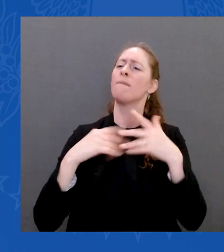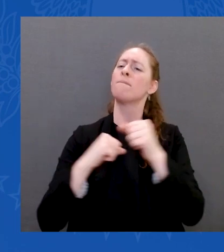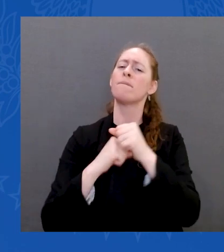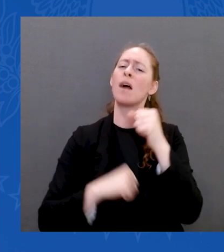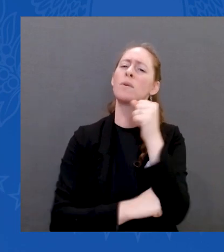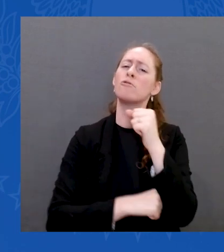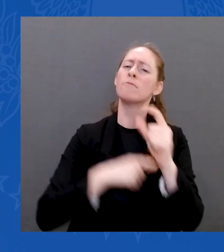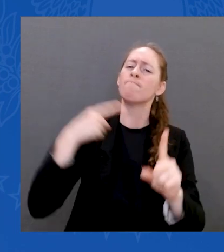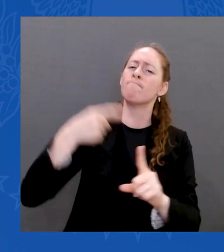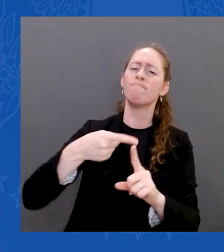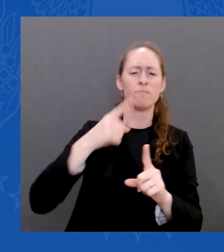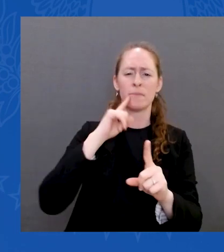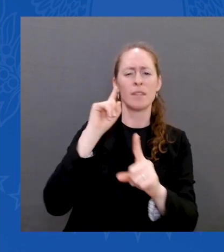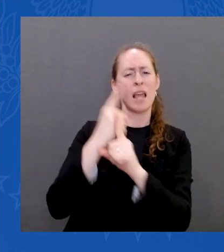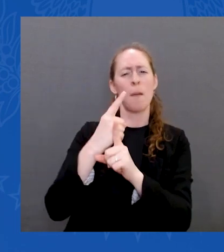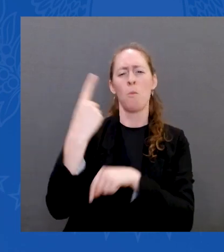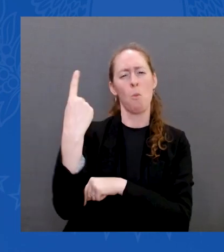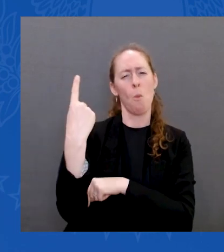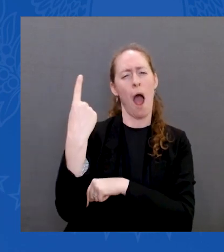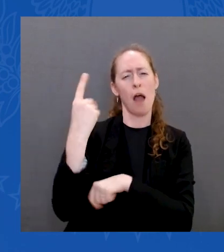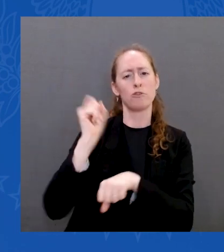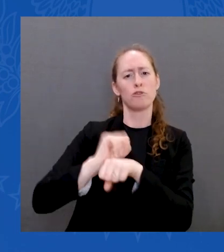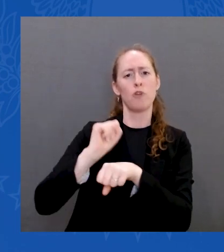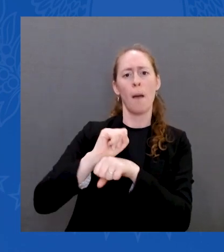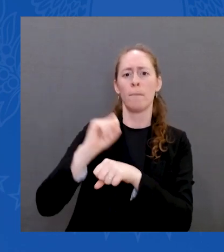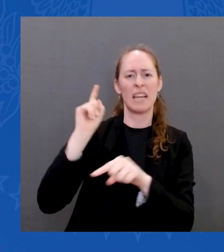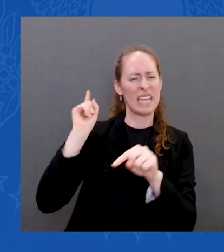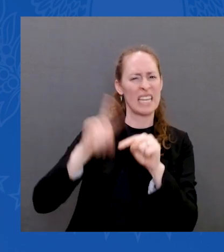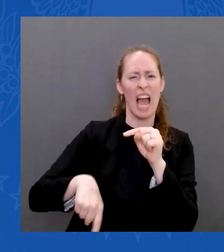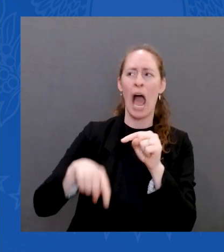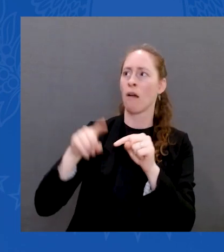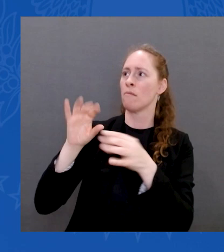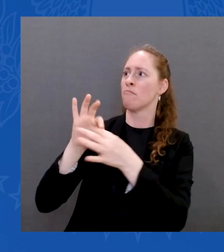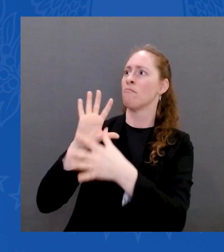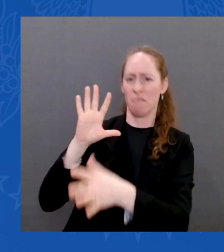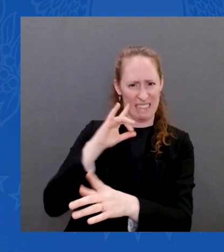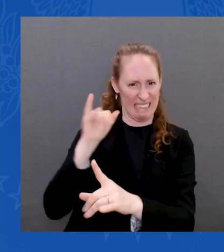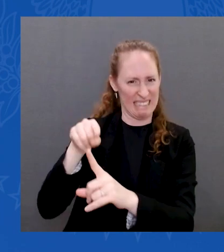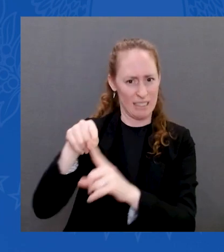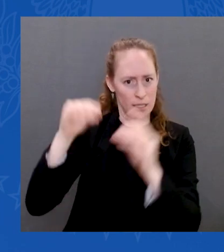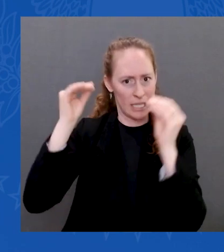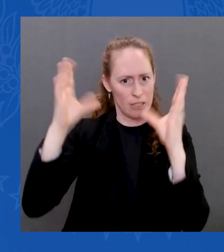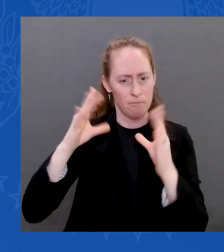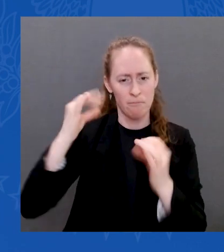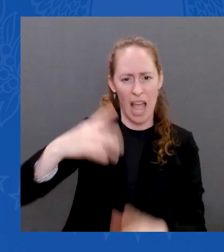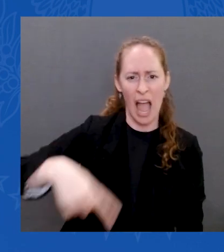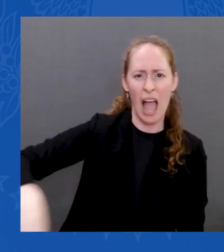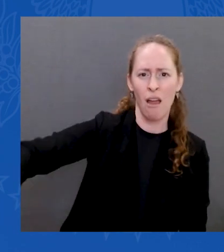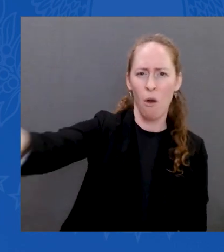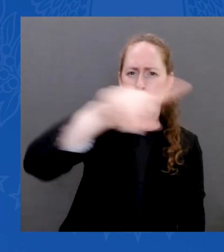You can't. Mr. Russell. Thank you for your passion as an educator, your own role model, not only for your students,